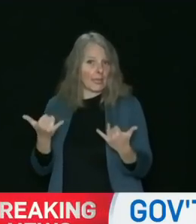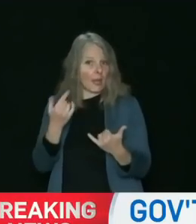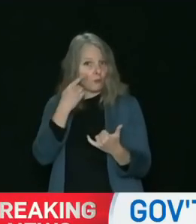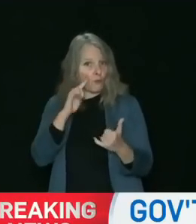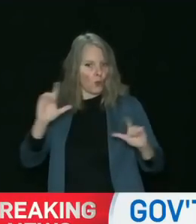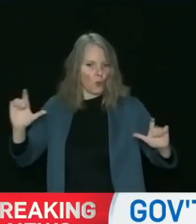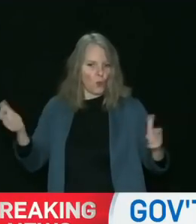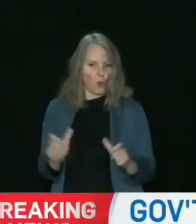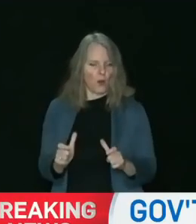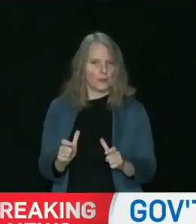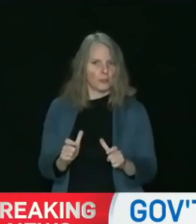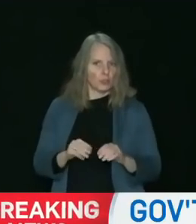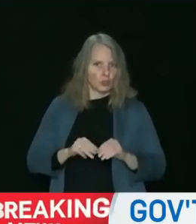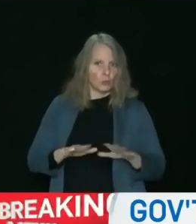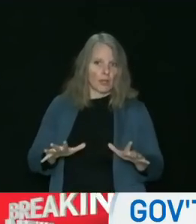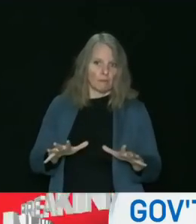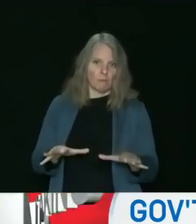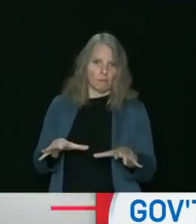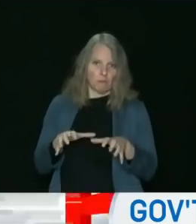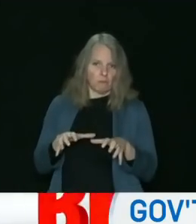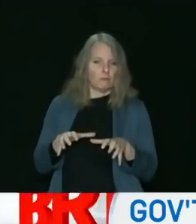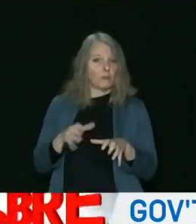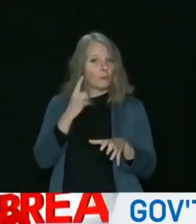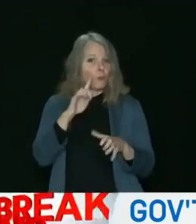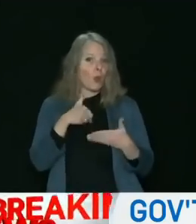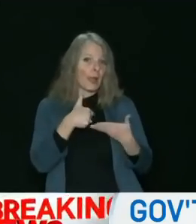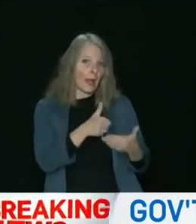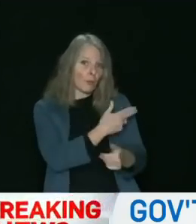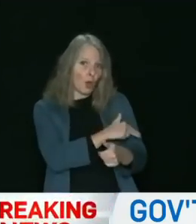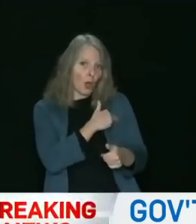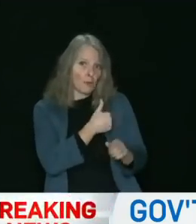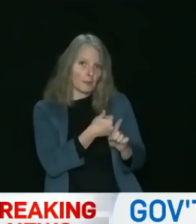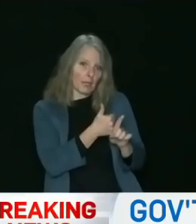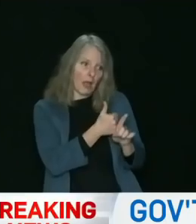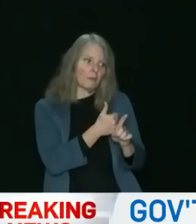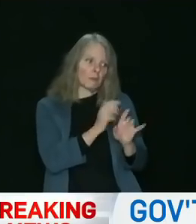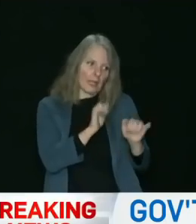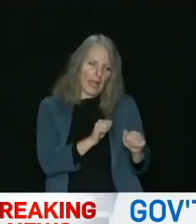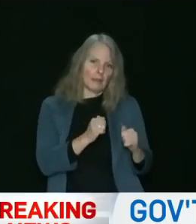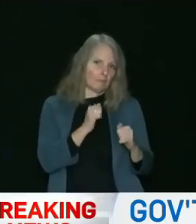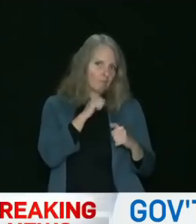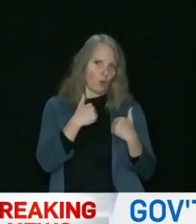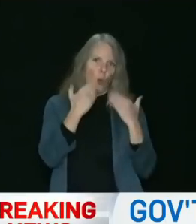EXPECTED. WE NEED TO DO OUR BEST RIGHT NOW